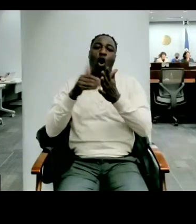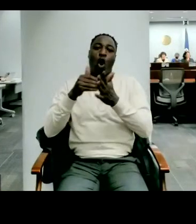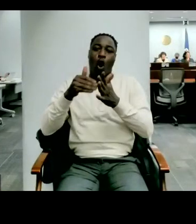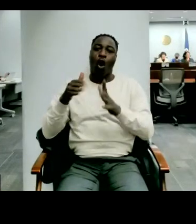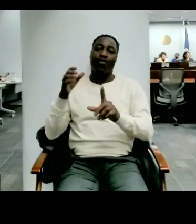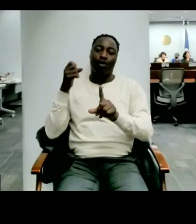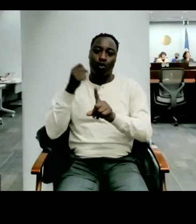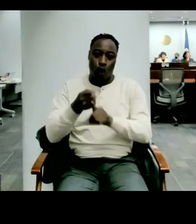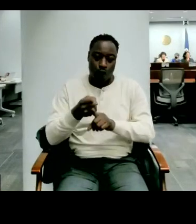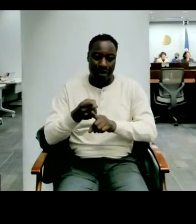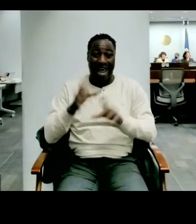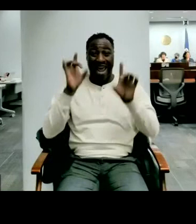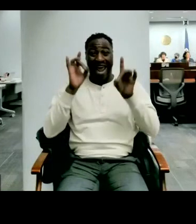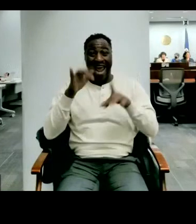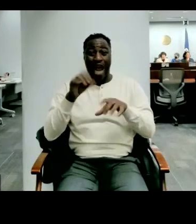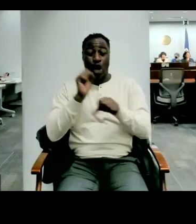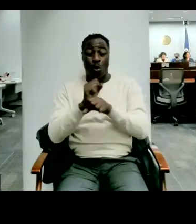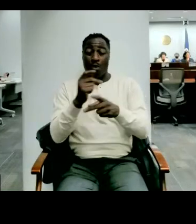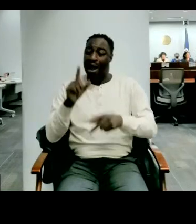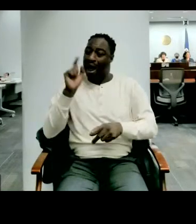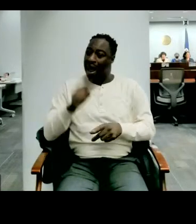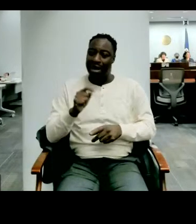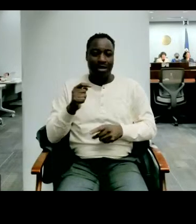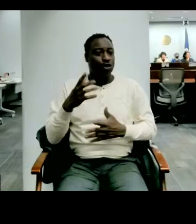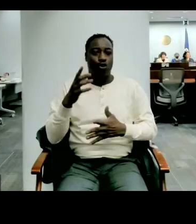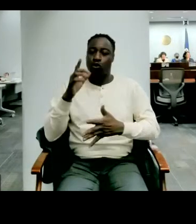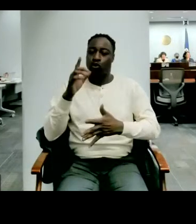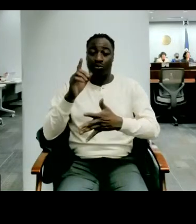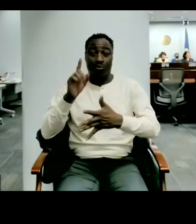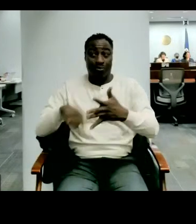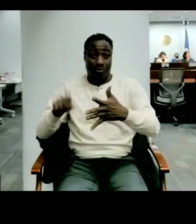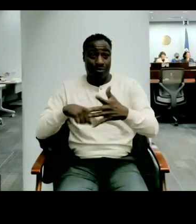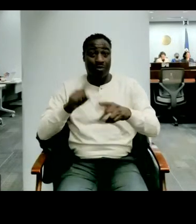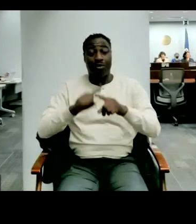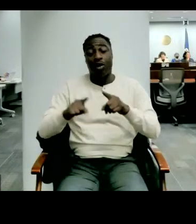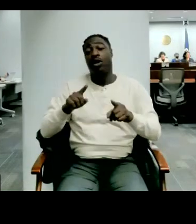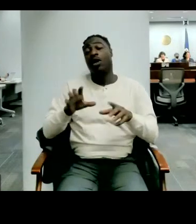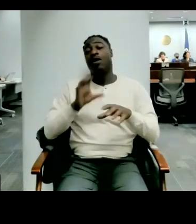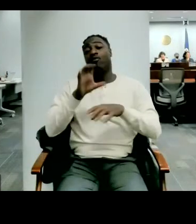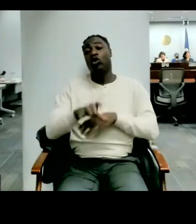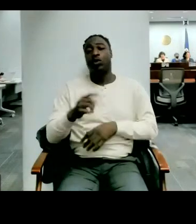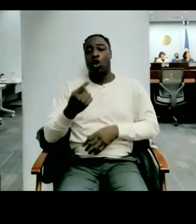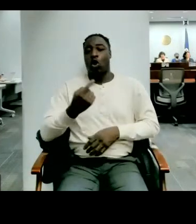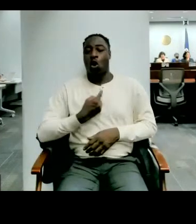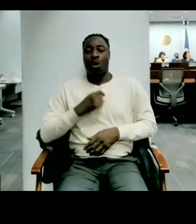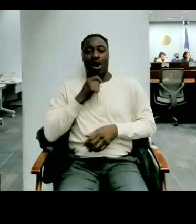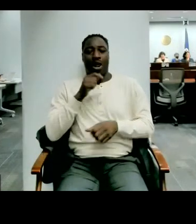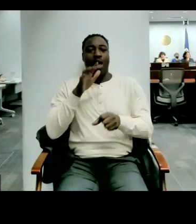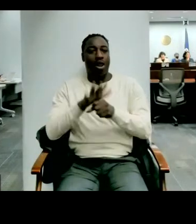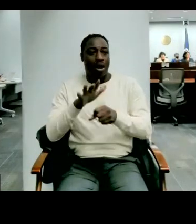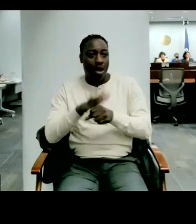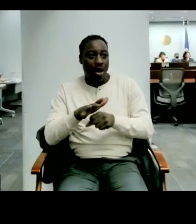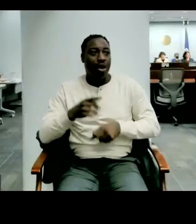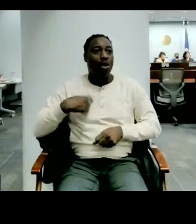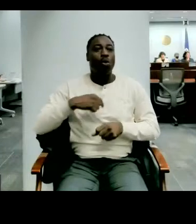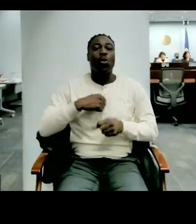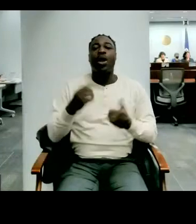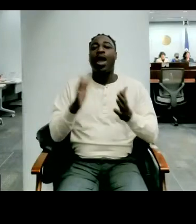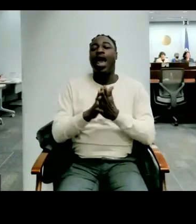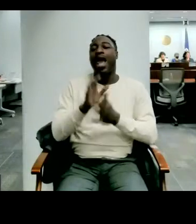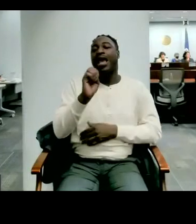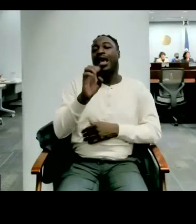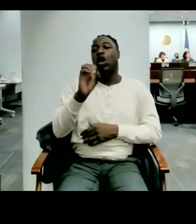Hate in the workplace must be eradicated too. Enforcement alone is not, we ask the EEOC to